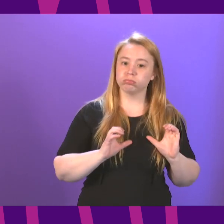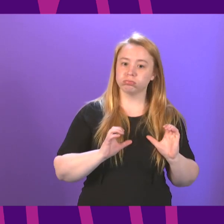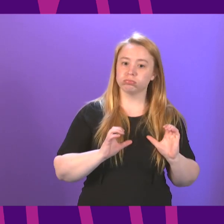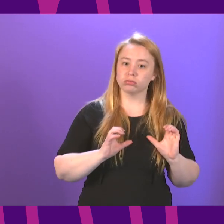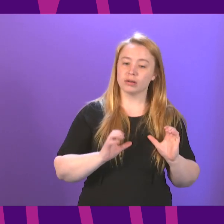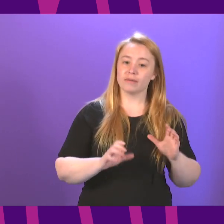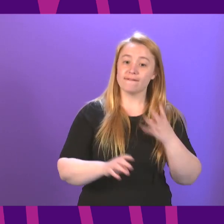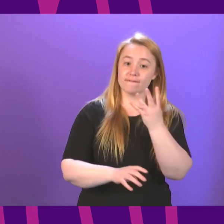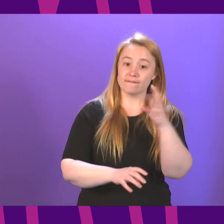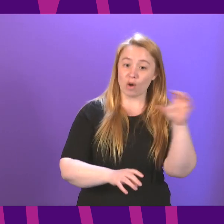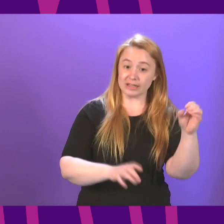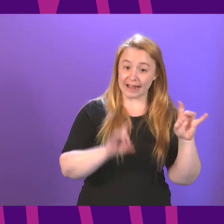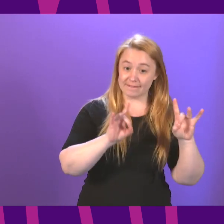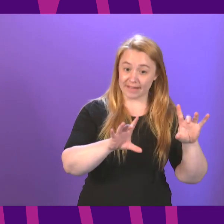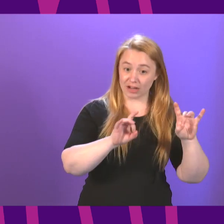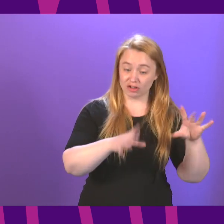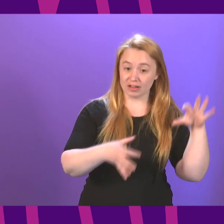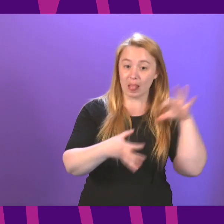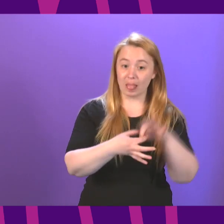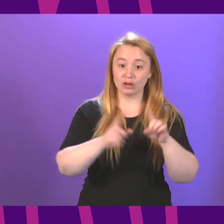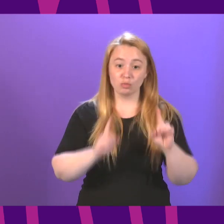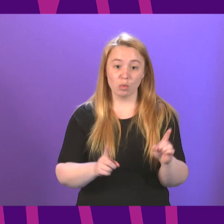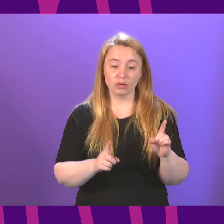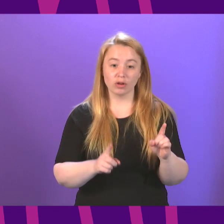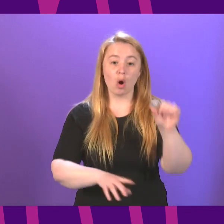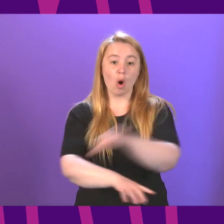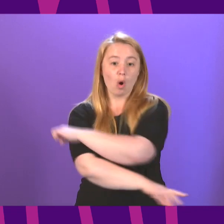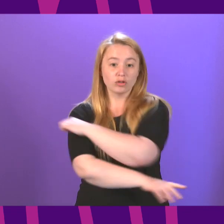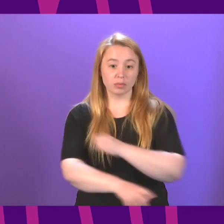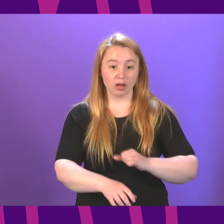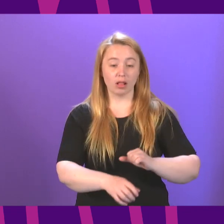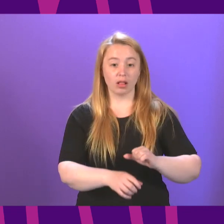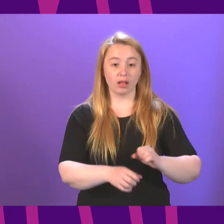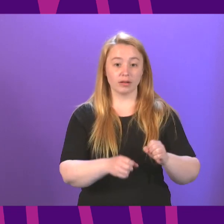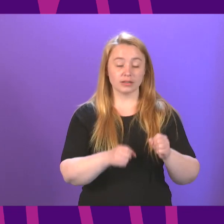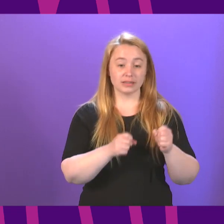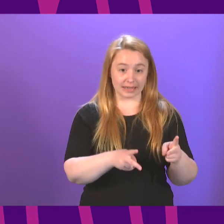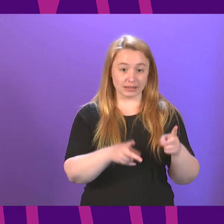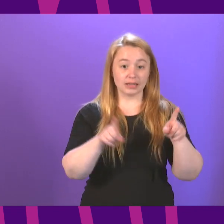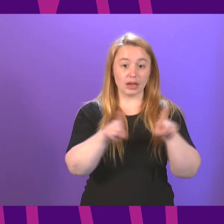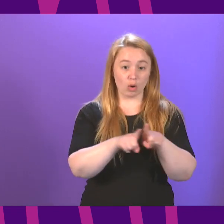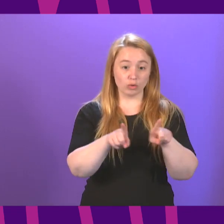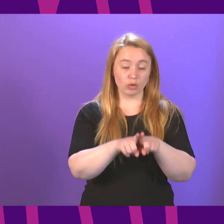“were ‘Most likely’ linked to the hospital environment” and that, tragically, they played a part in the deaths of two children.